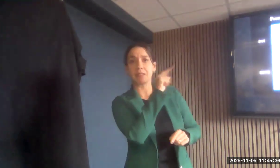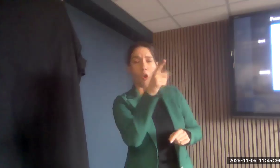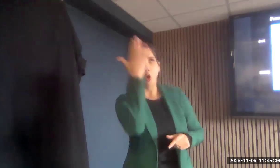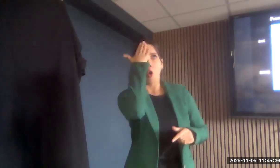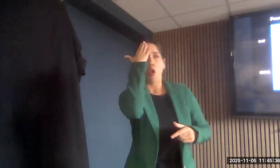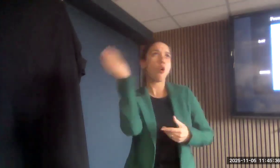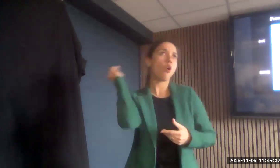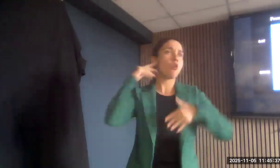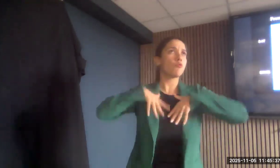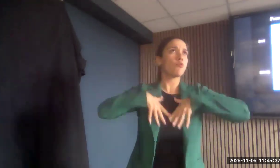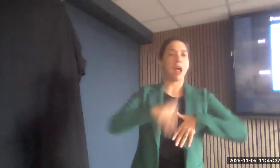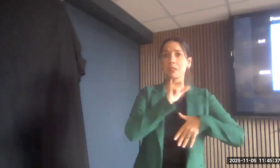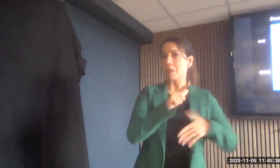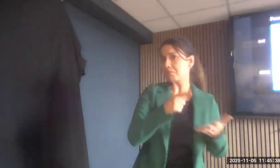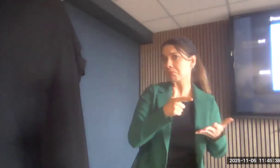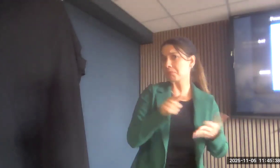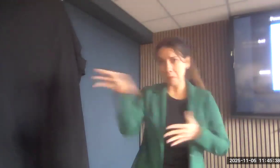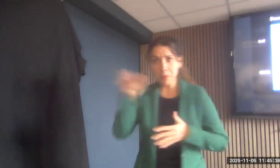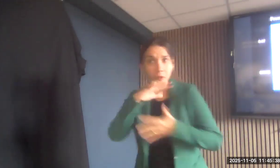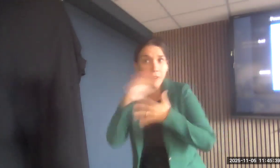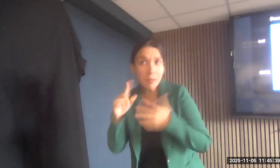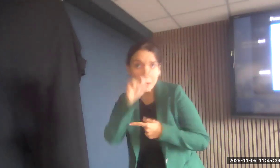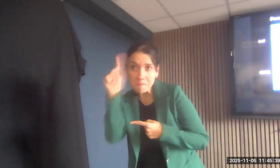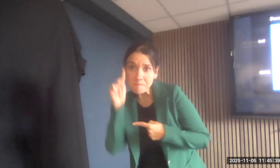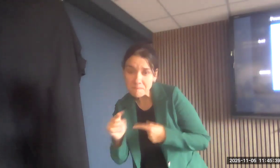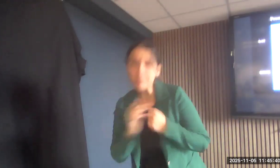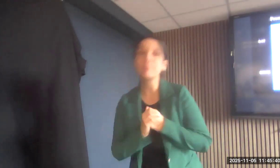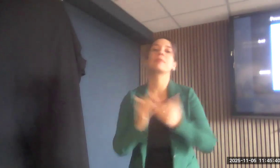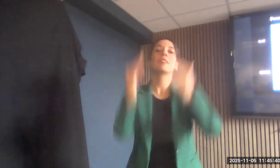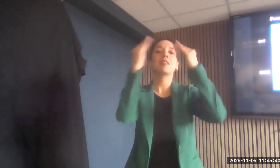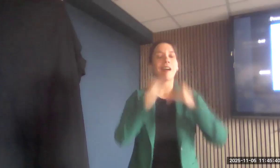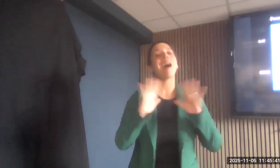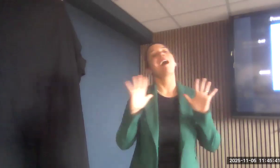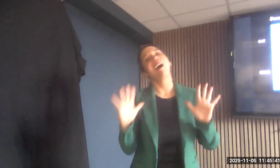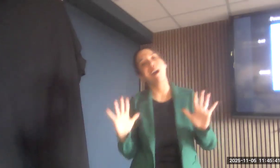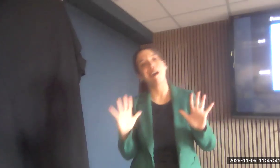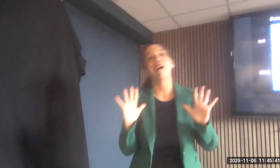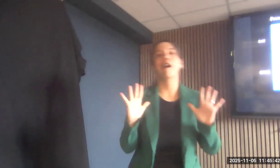In Libras, or is this something that already existed